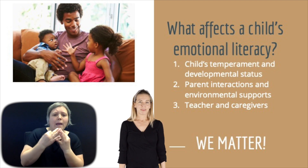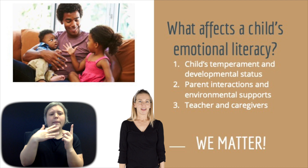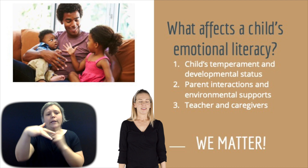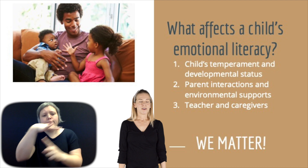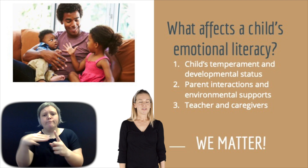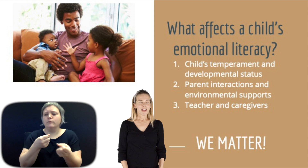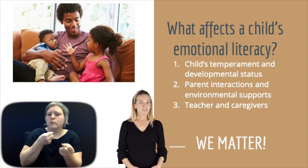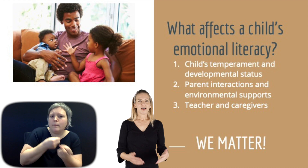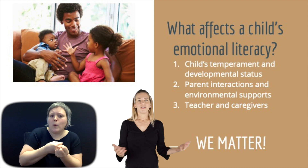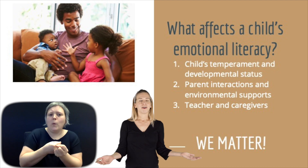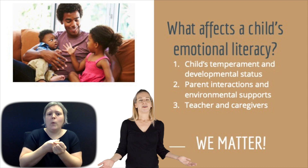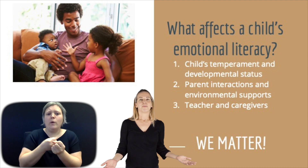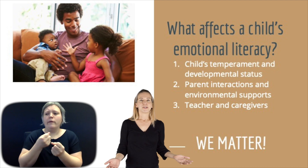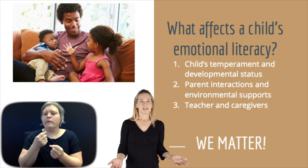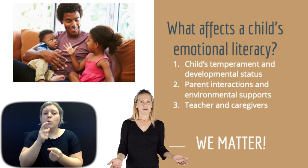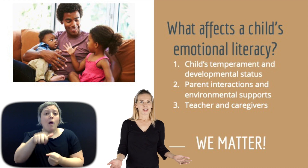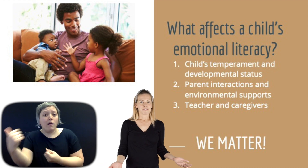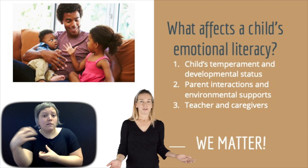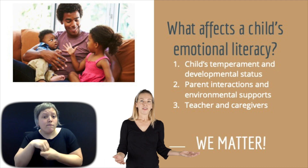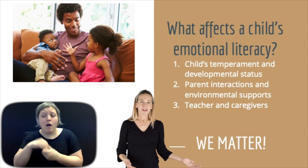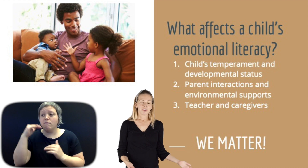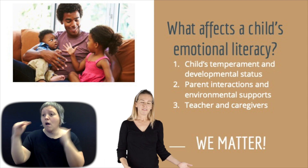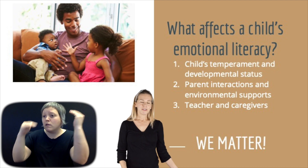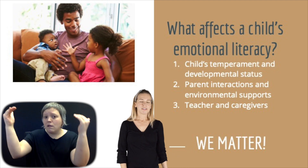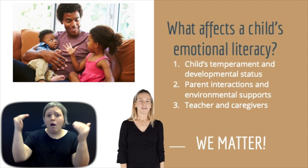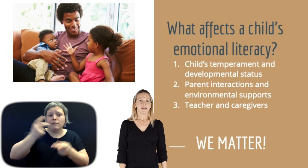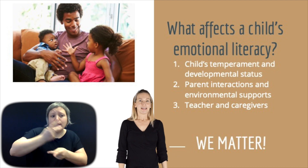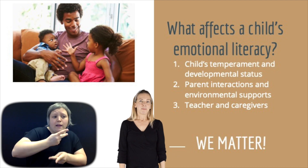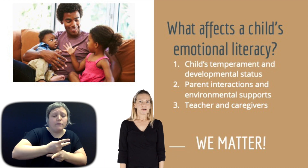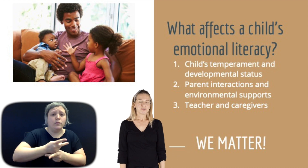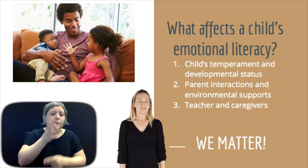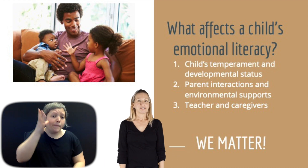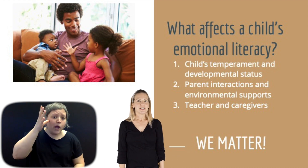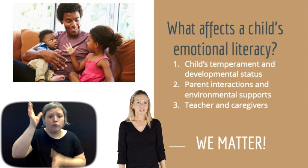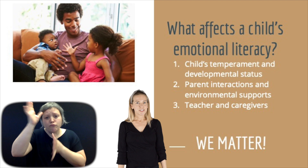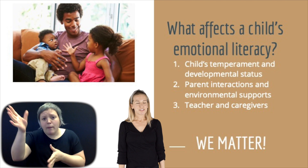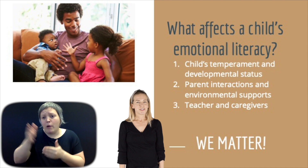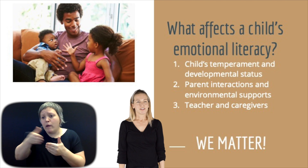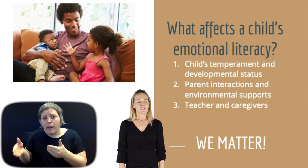Then also every other person in their life, so other caregivers, neighbors, teachers.